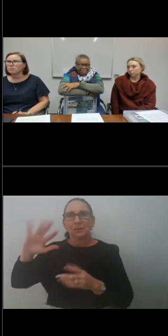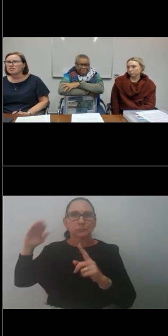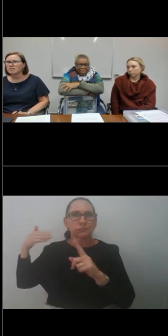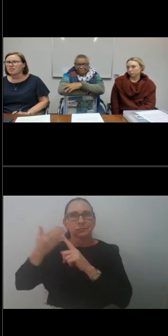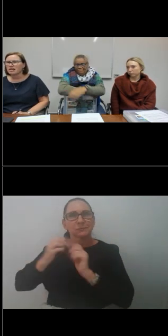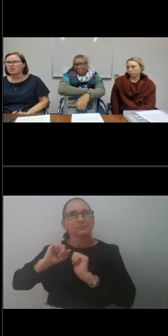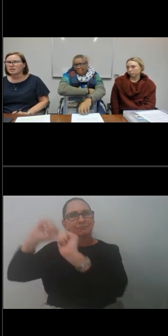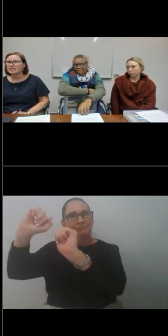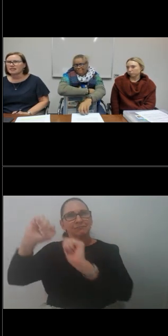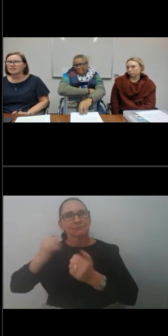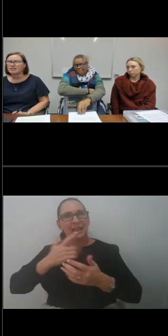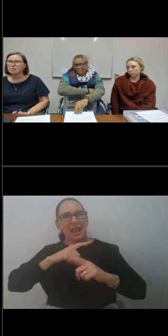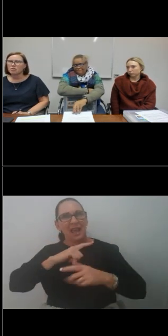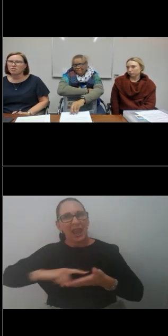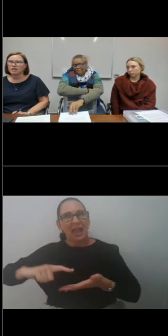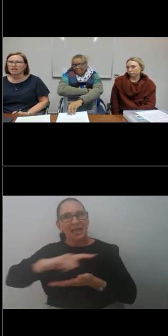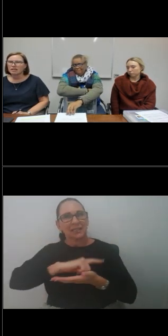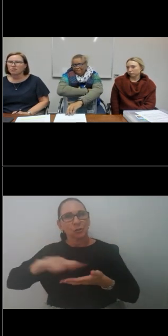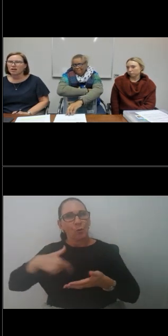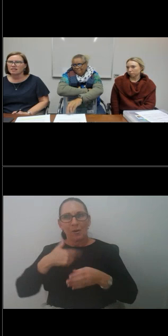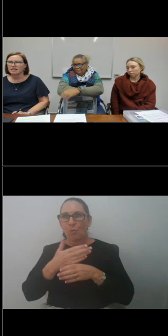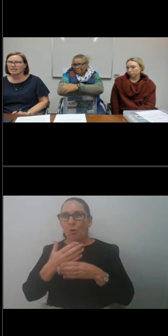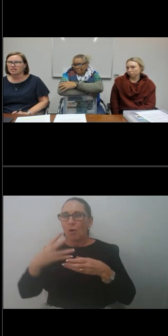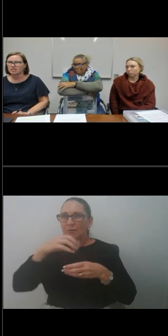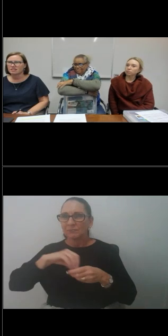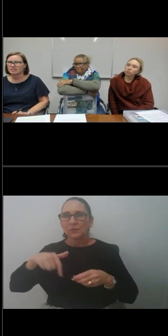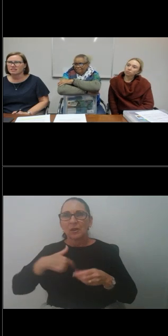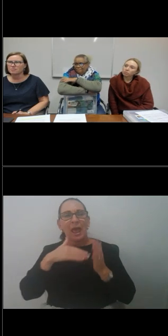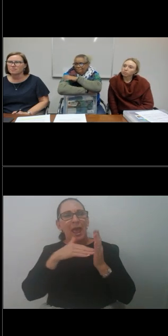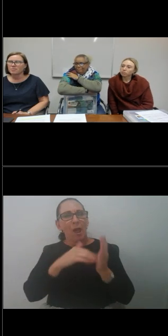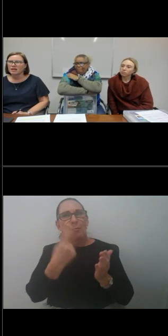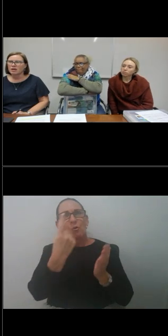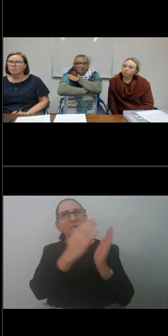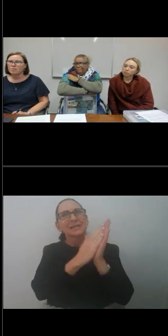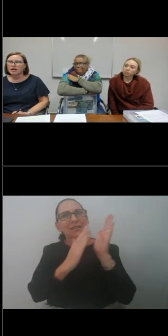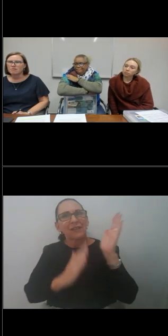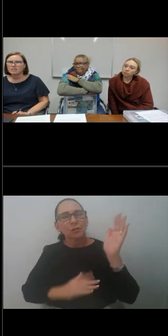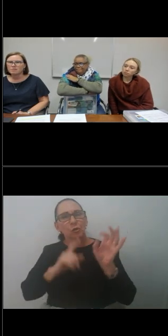disadvantaged Queenslanders uphold their legal rights in our justice system we pay respect to